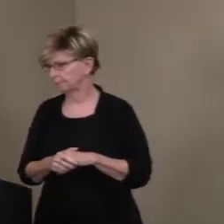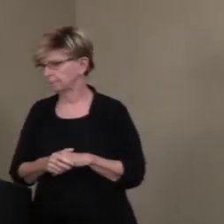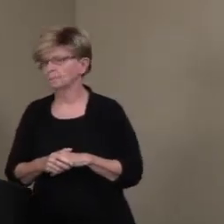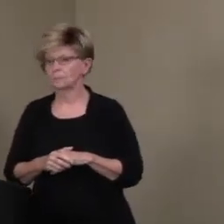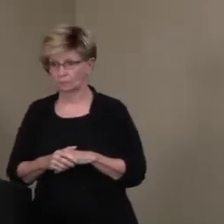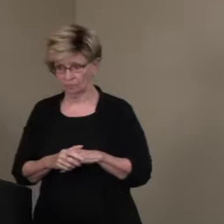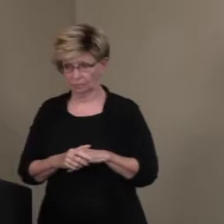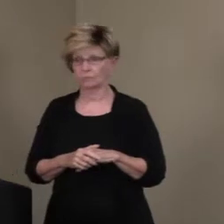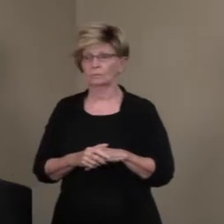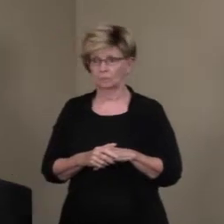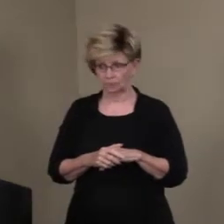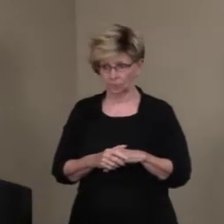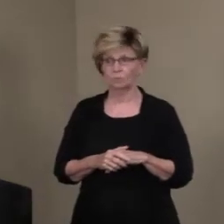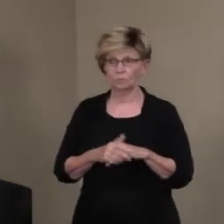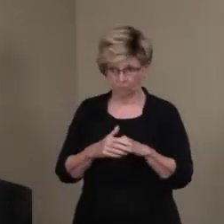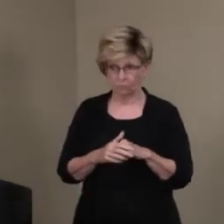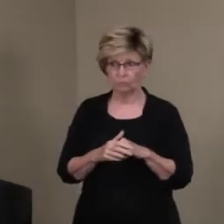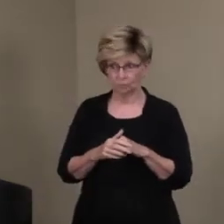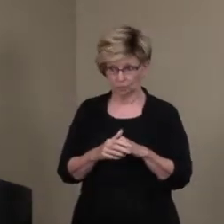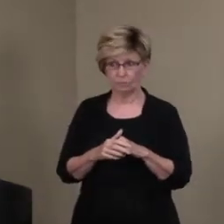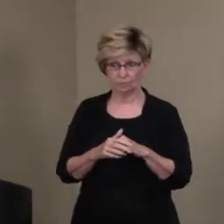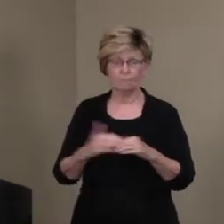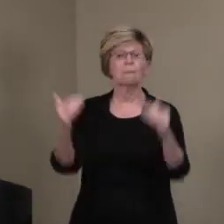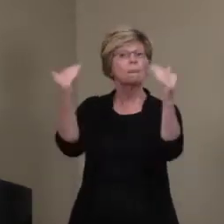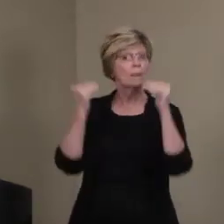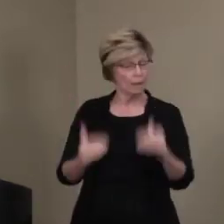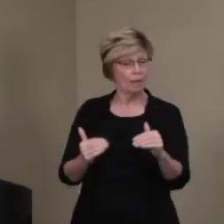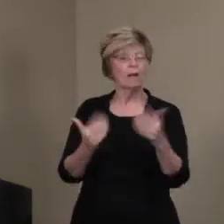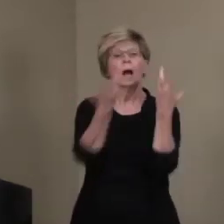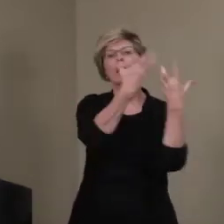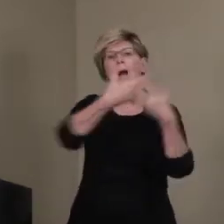for the other job so they can just switch jobs or restructure